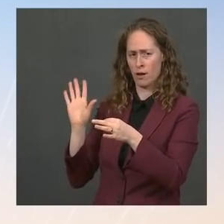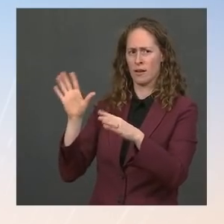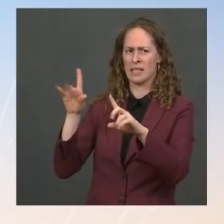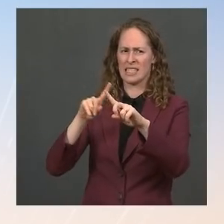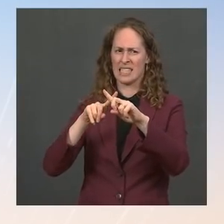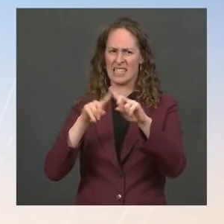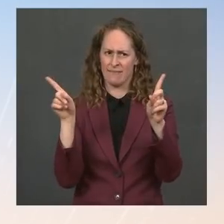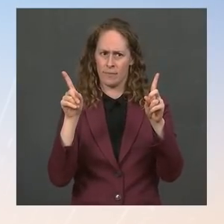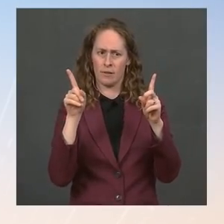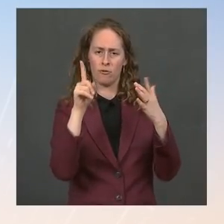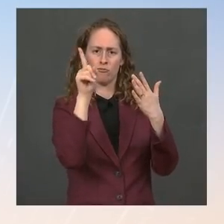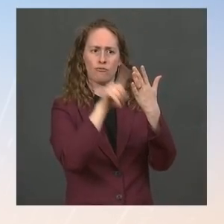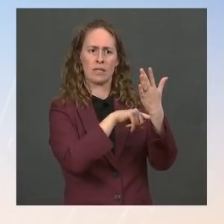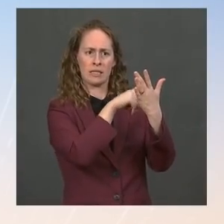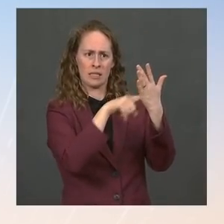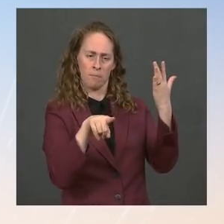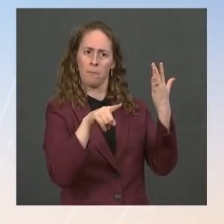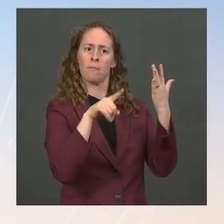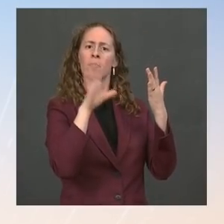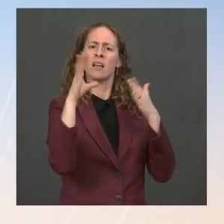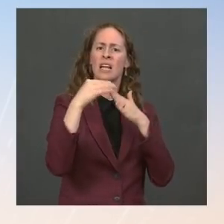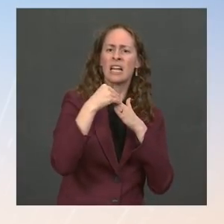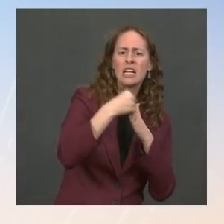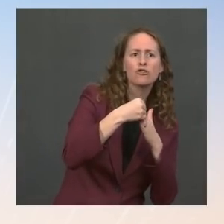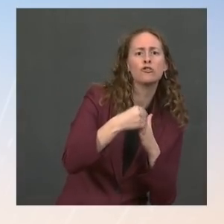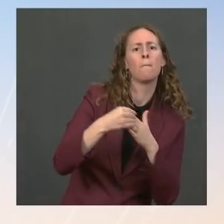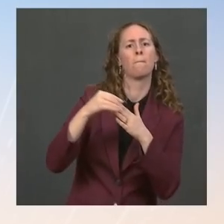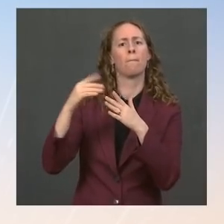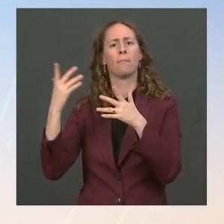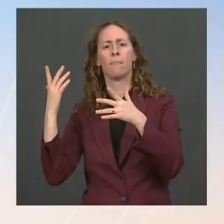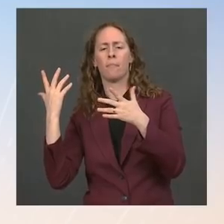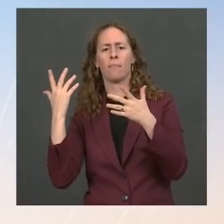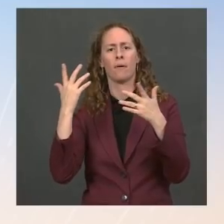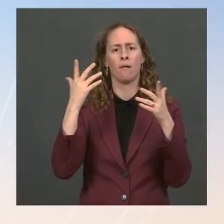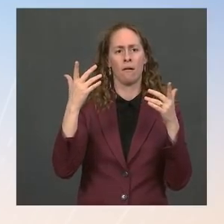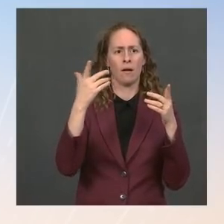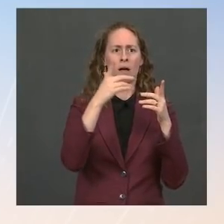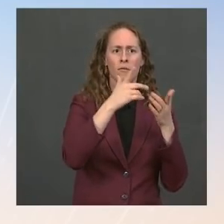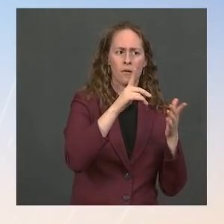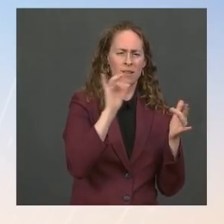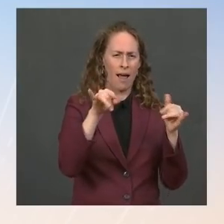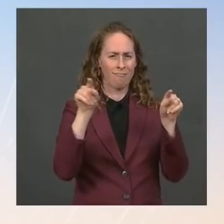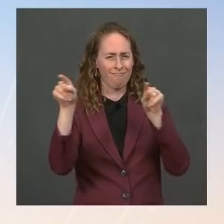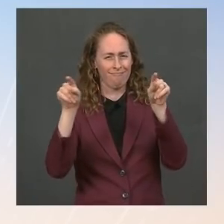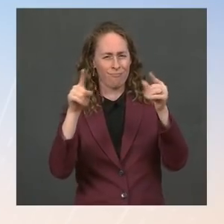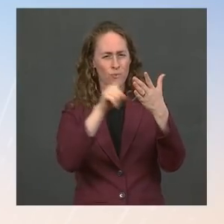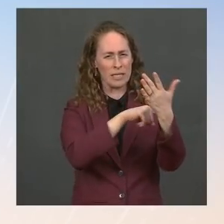of the United States, broadly speaking. And if you look back through the course of the last several decades,